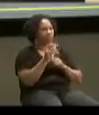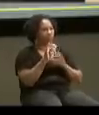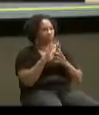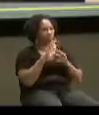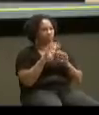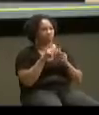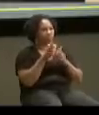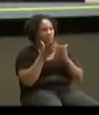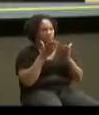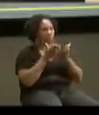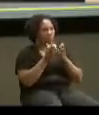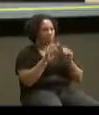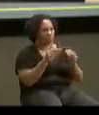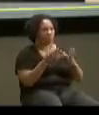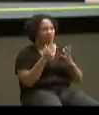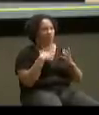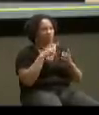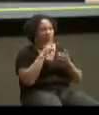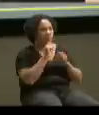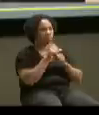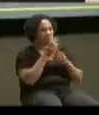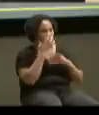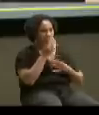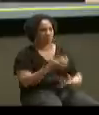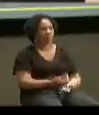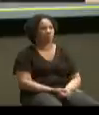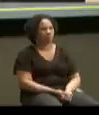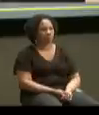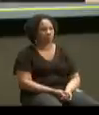LOOKING AT GHG EMISSIONS AS IT PERTAINS TO SERVICE PROVIDERS.